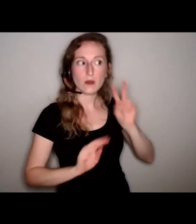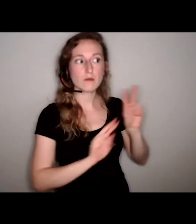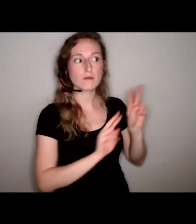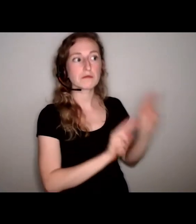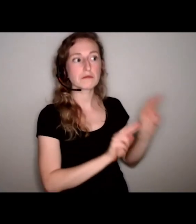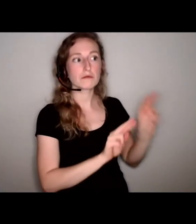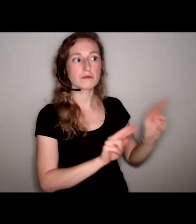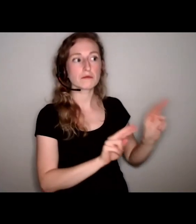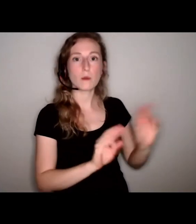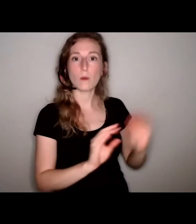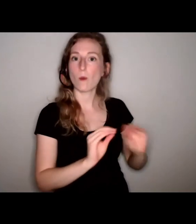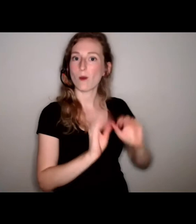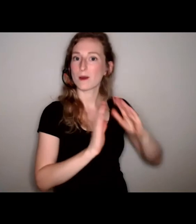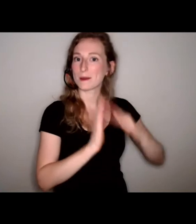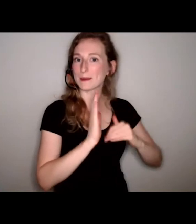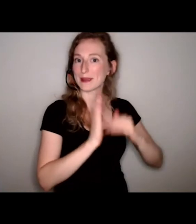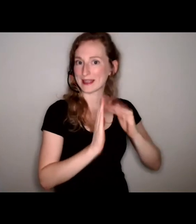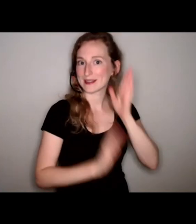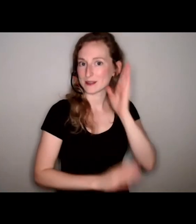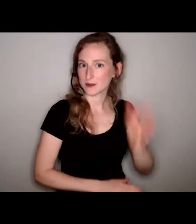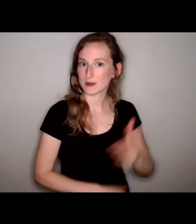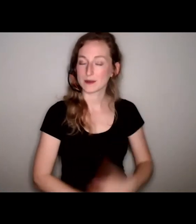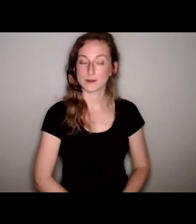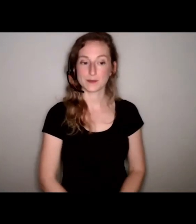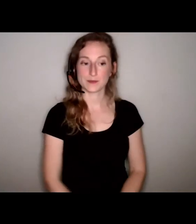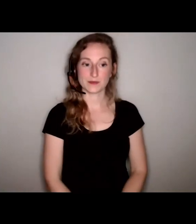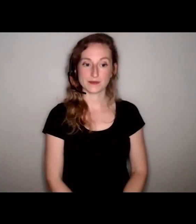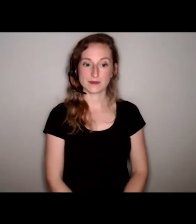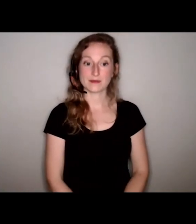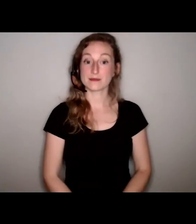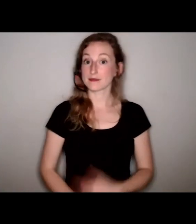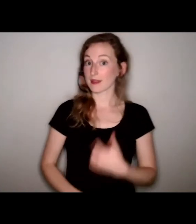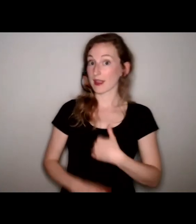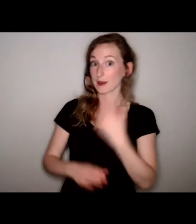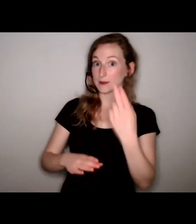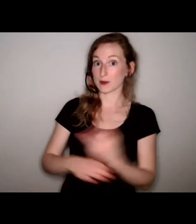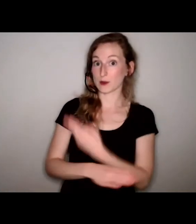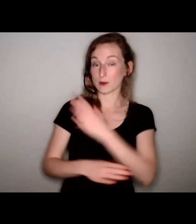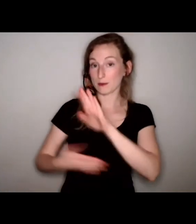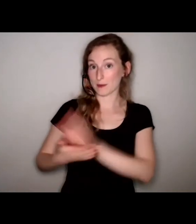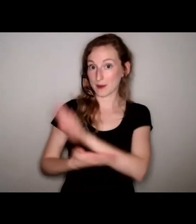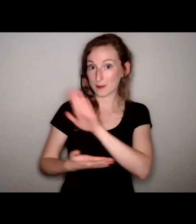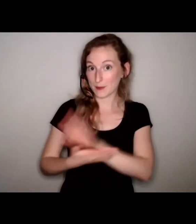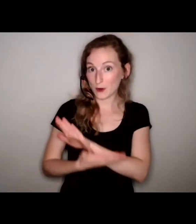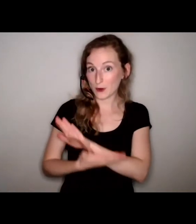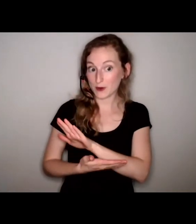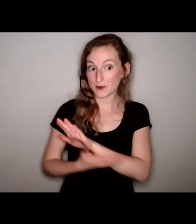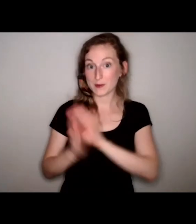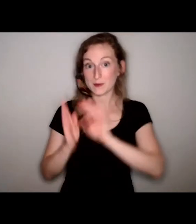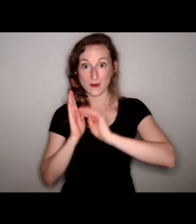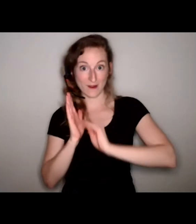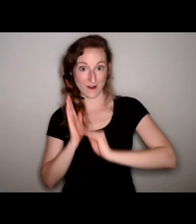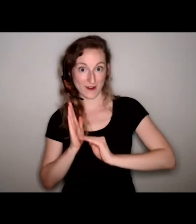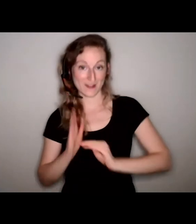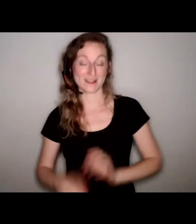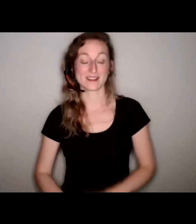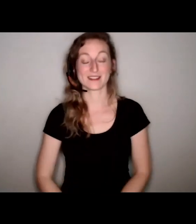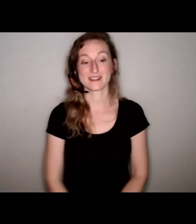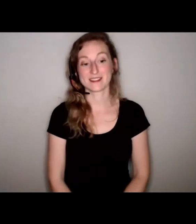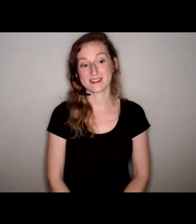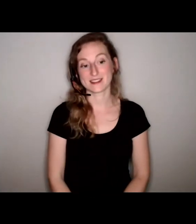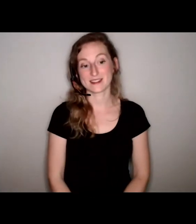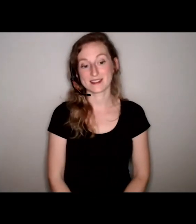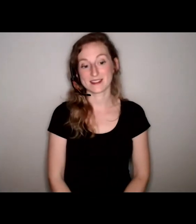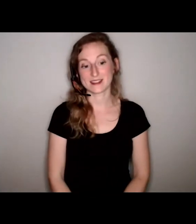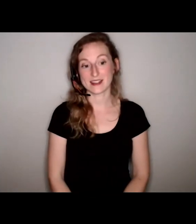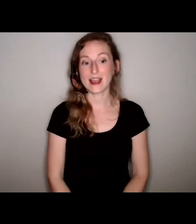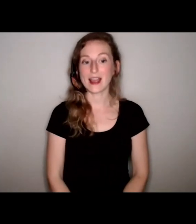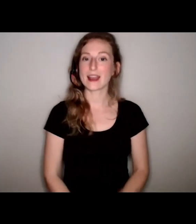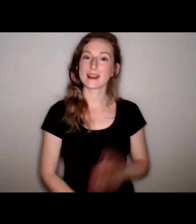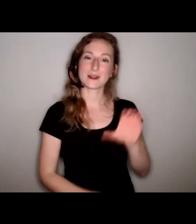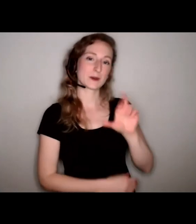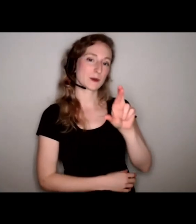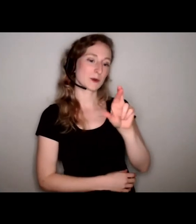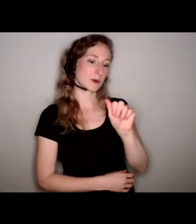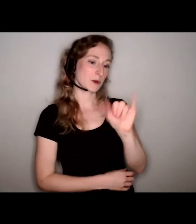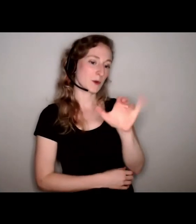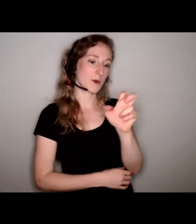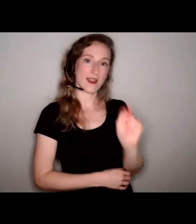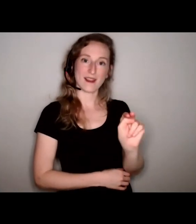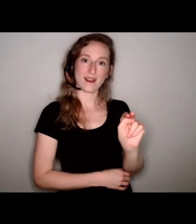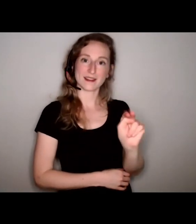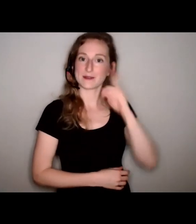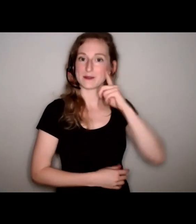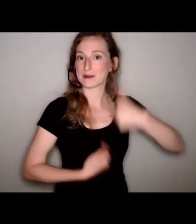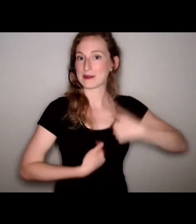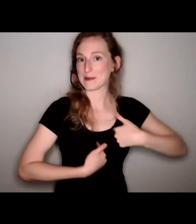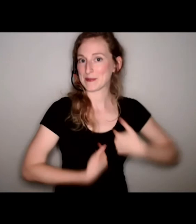I’m going to use some paper, markers and crayons to make my art.